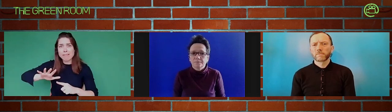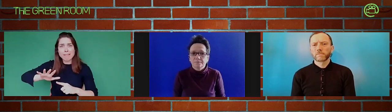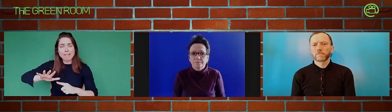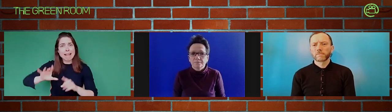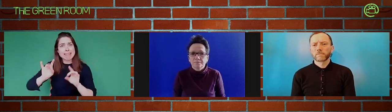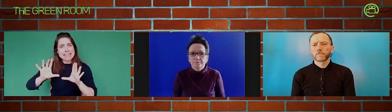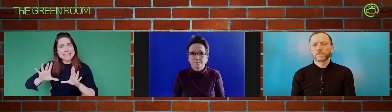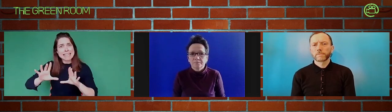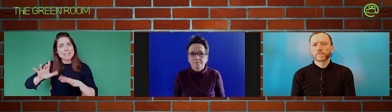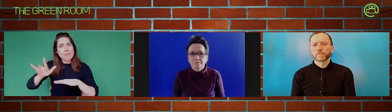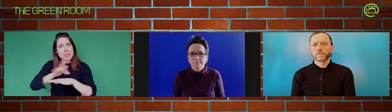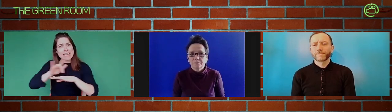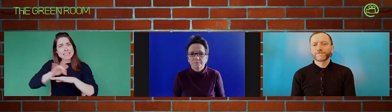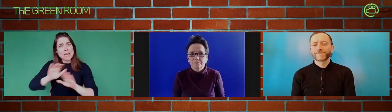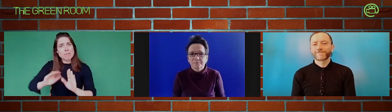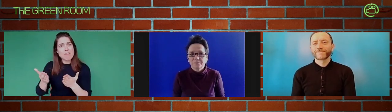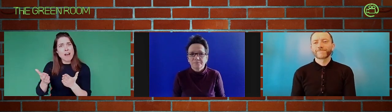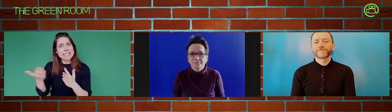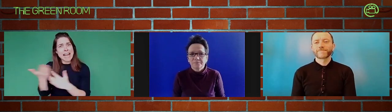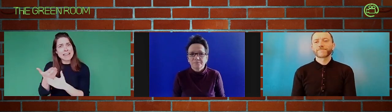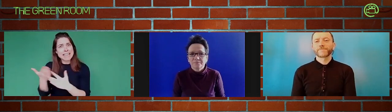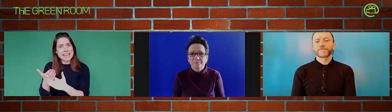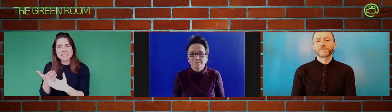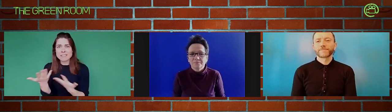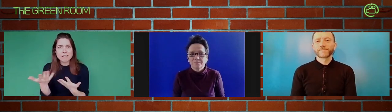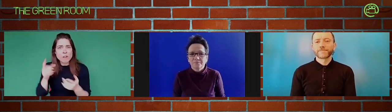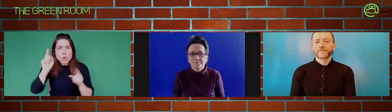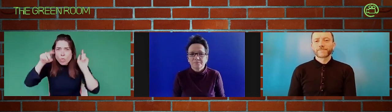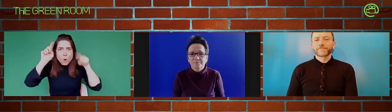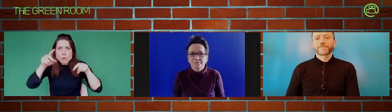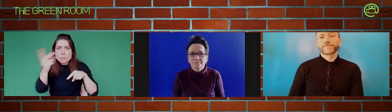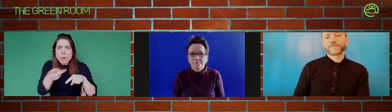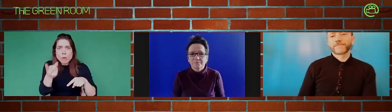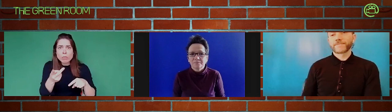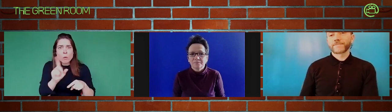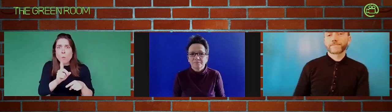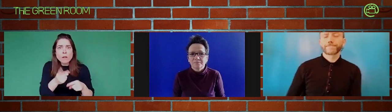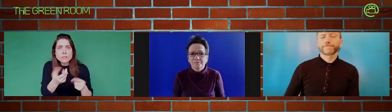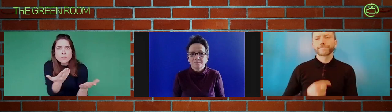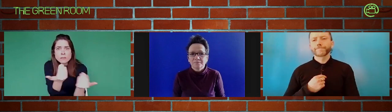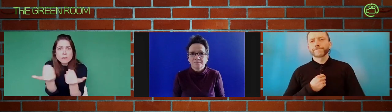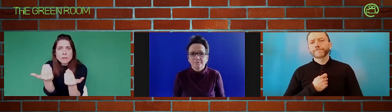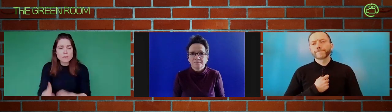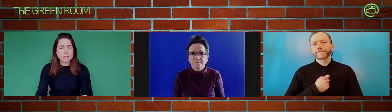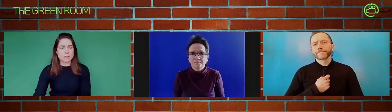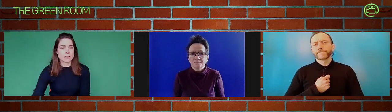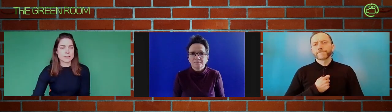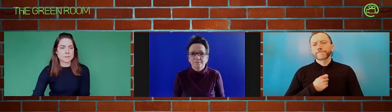Both of you. AP: I'm surprised by the,